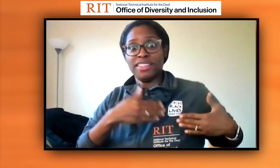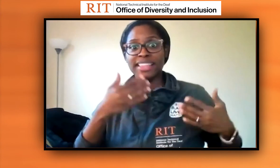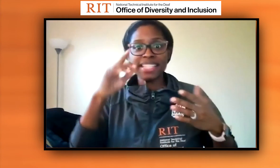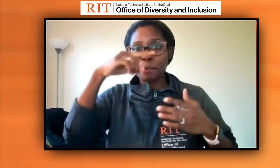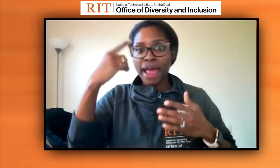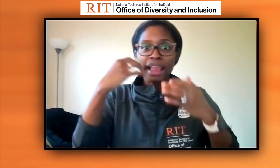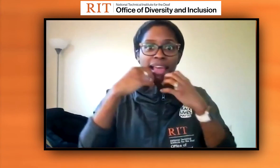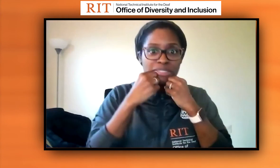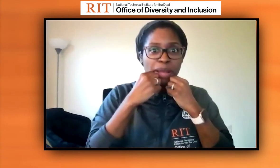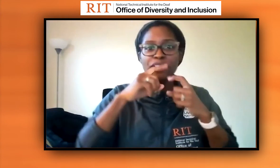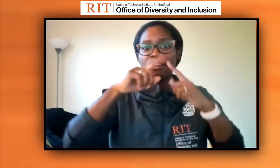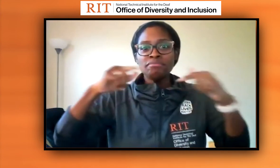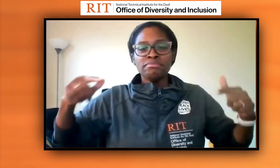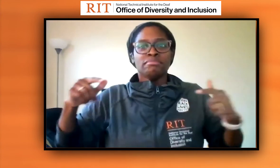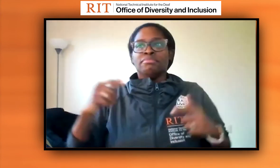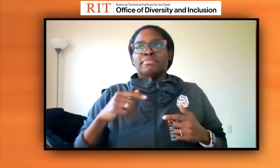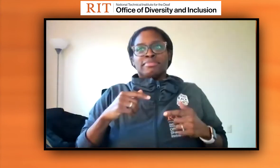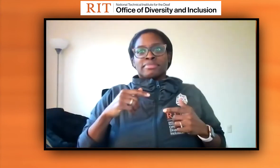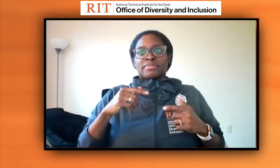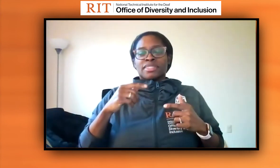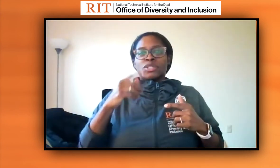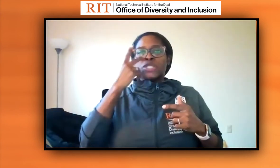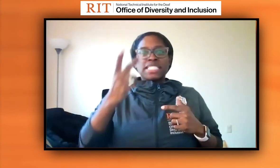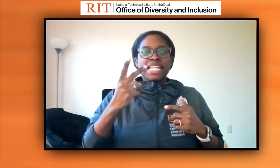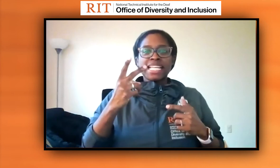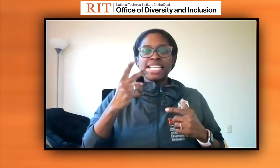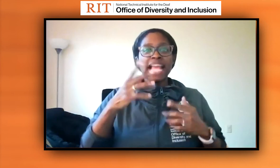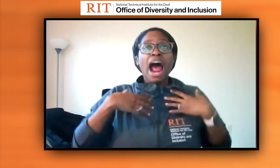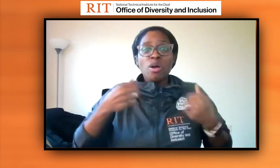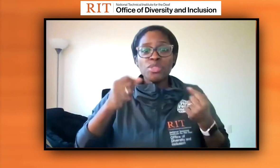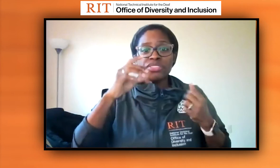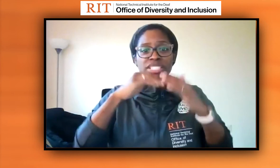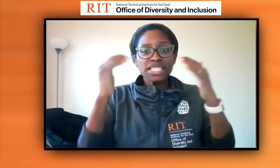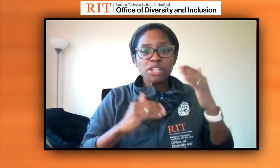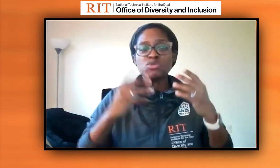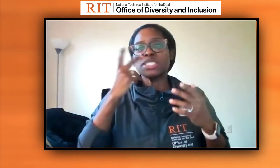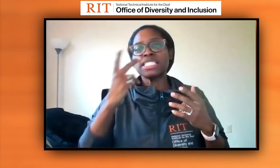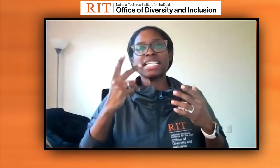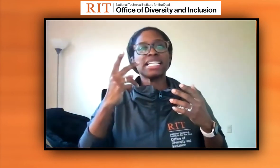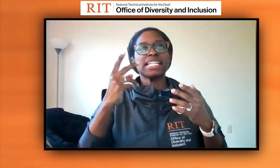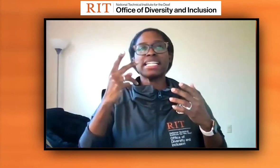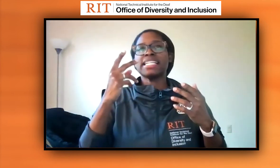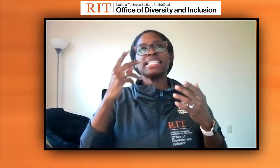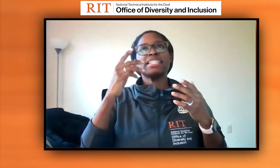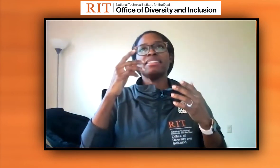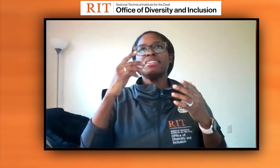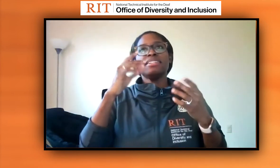this Black Lives Matter sticker every day is to point out the various disparities we experience as a population